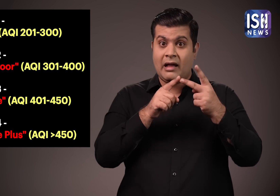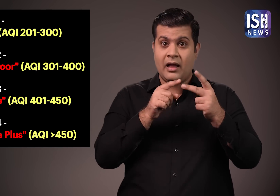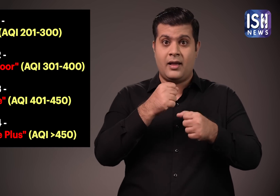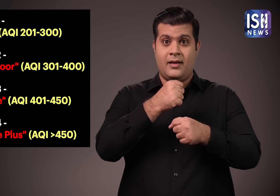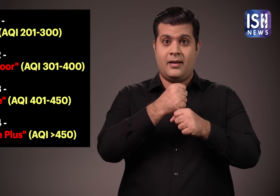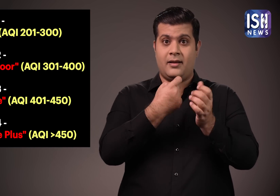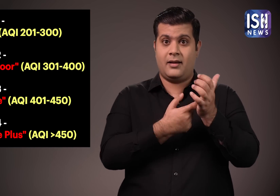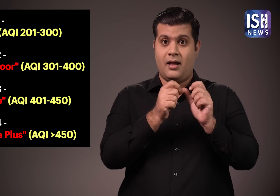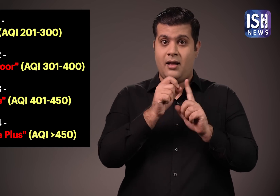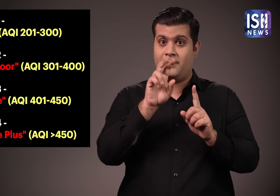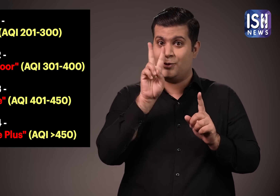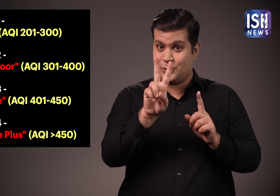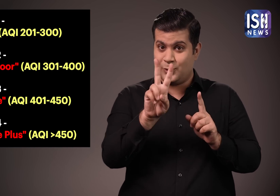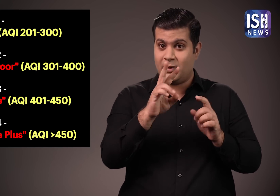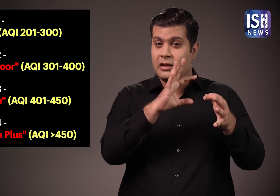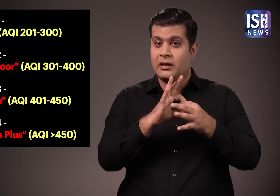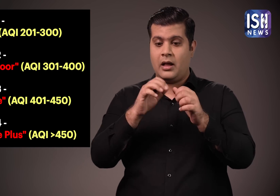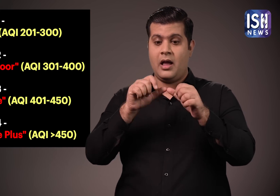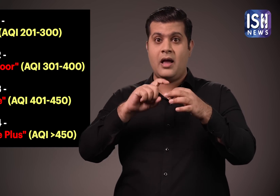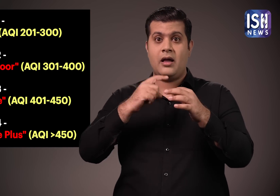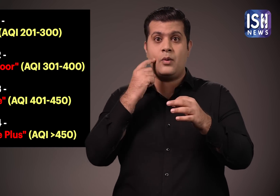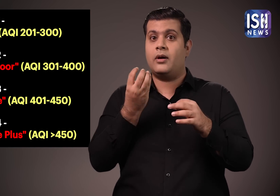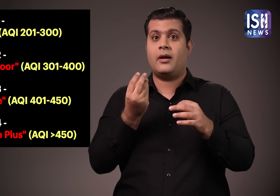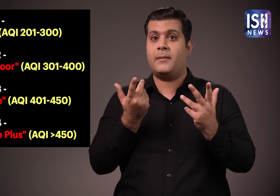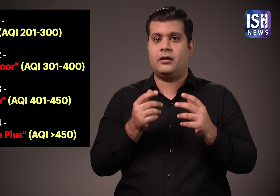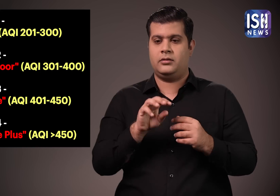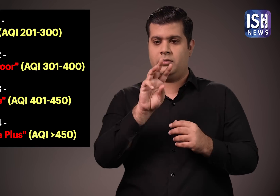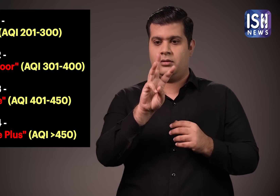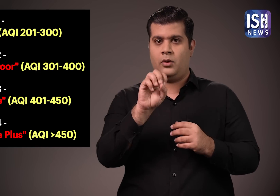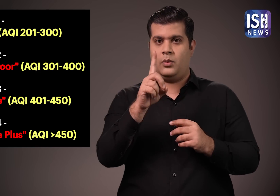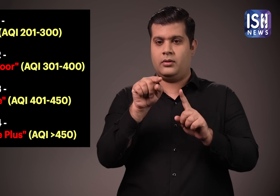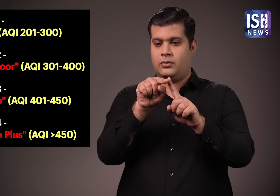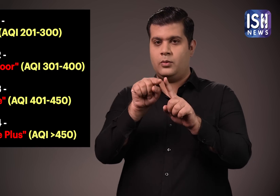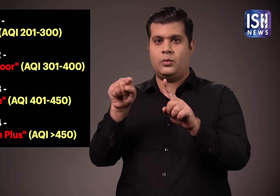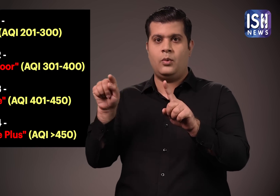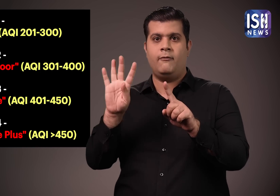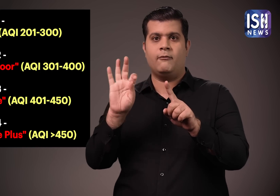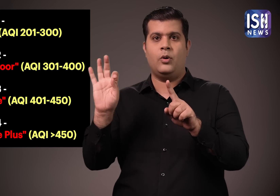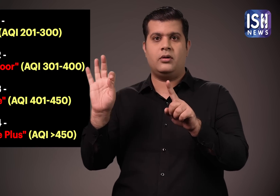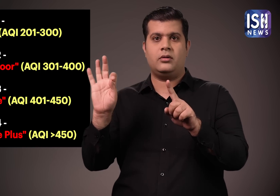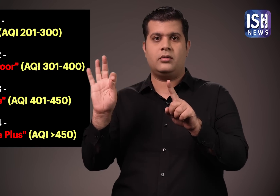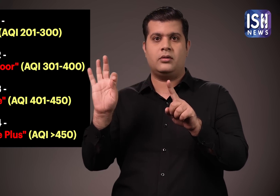2. For AQI of 301-400, GRAP-Stage 2 is imposed.